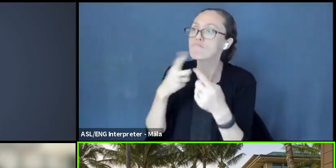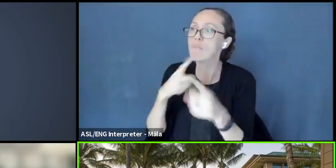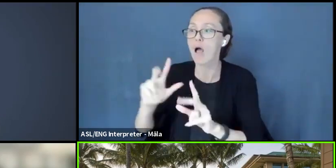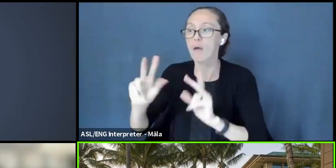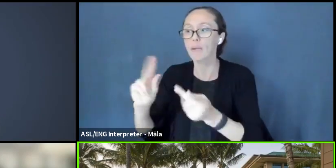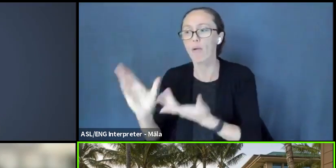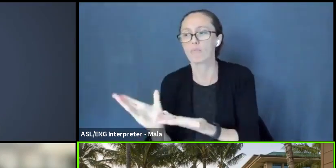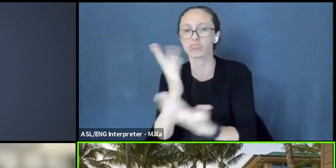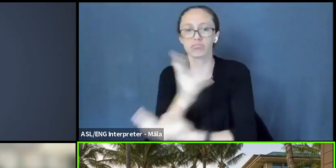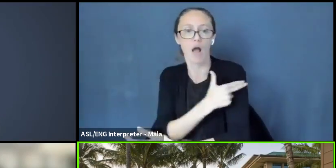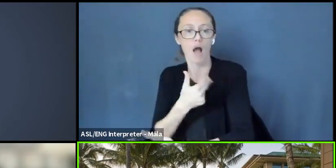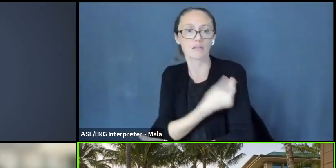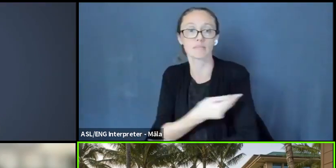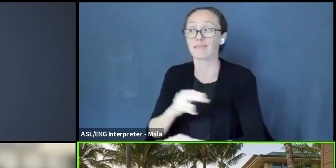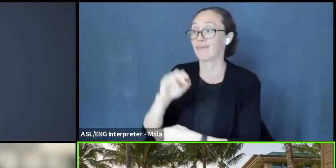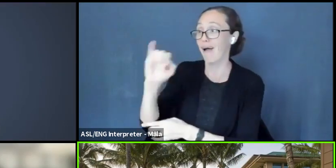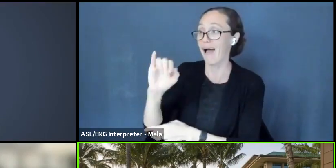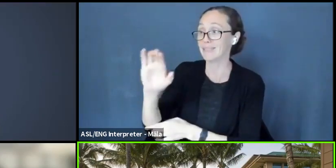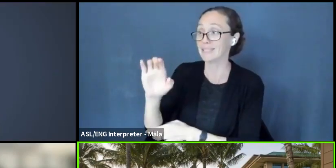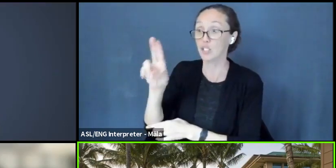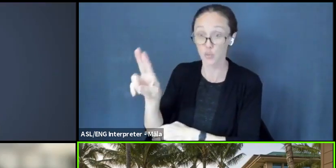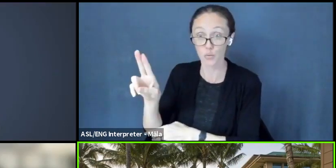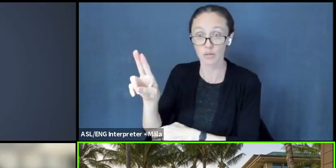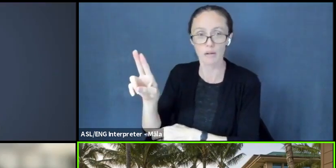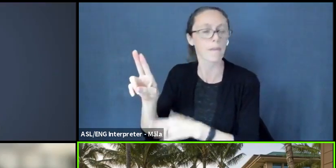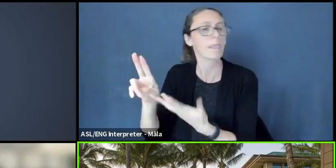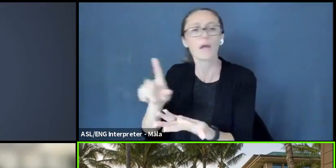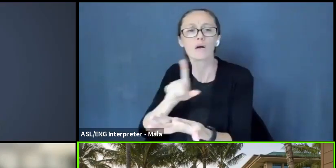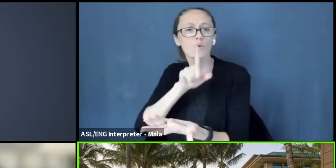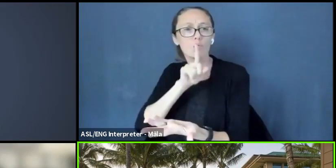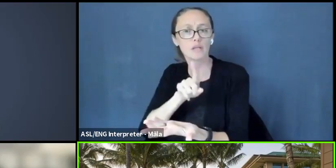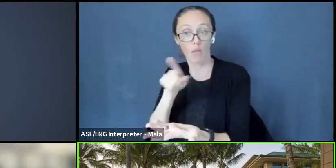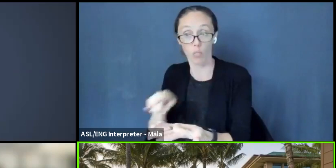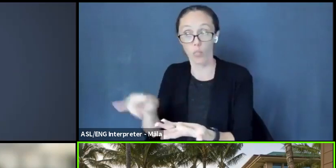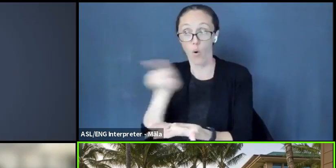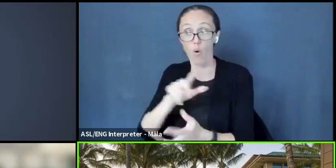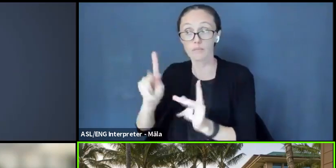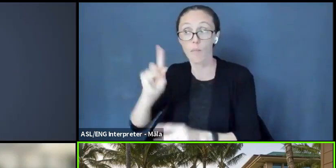in fact, almost all time is not just, they're not just there for their lung.